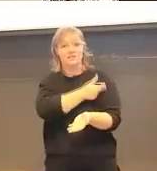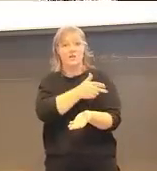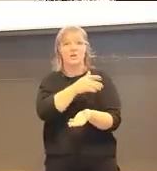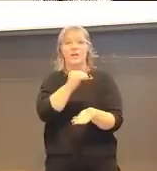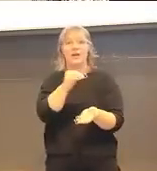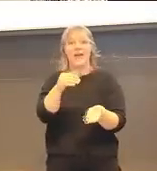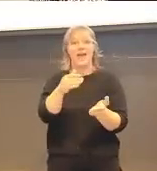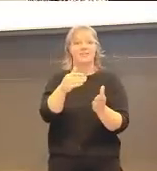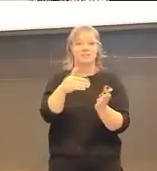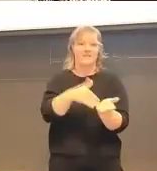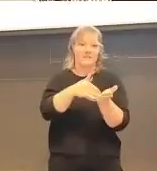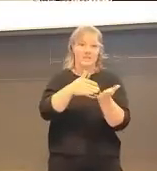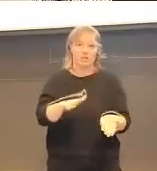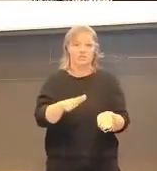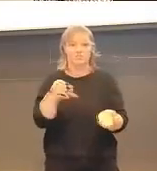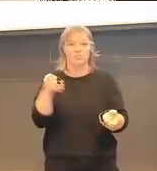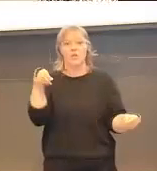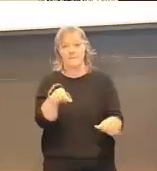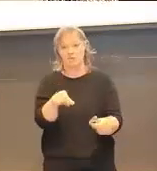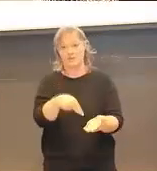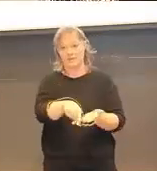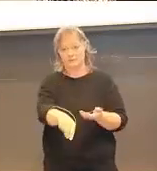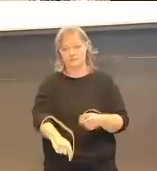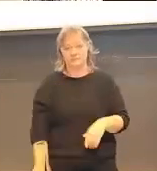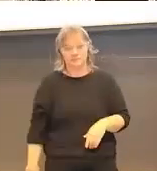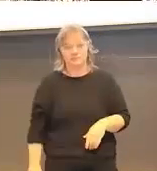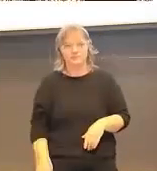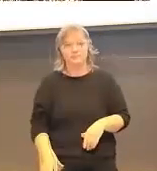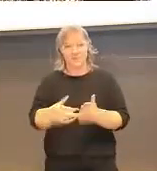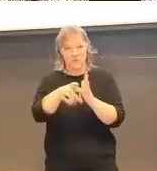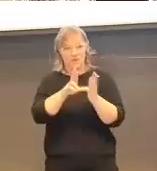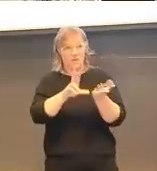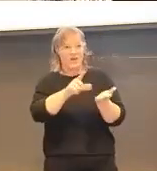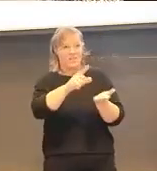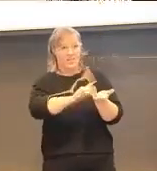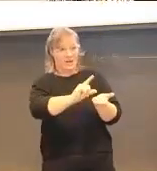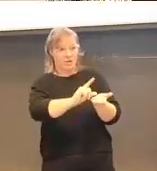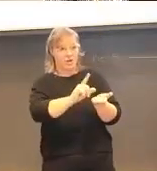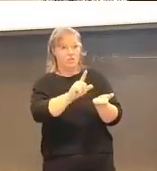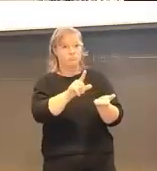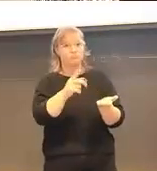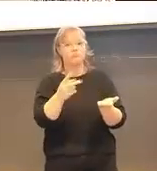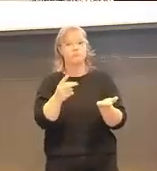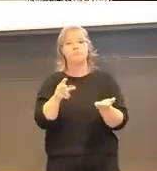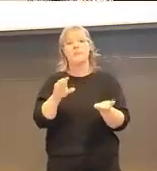reimbursement after reviewing the literature I chose the evidence-based Calgary Cambridge patient